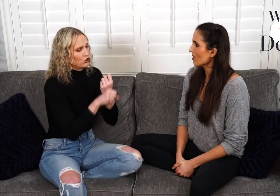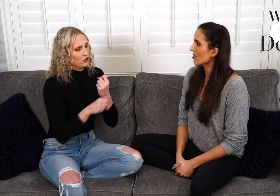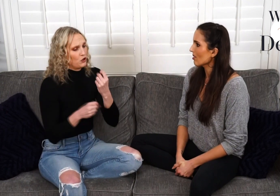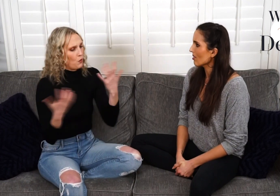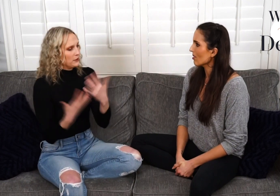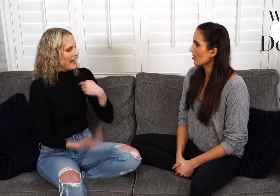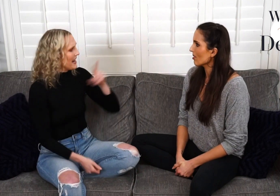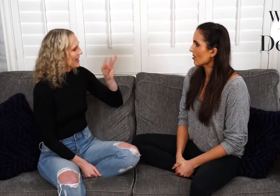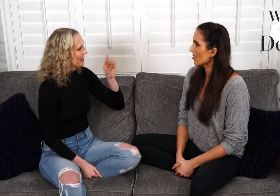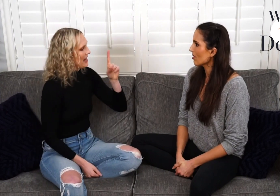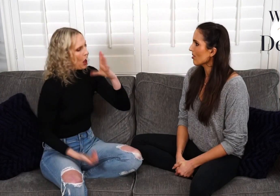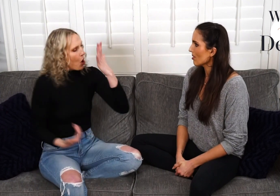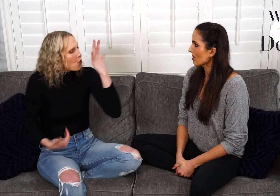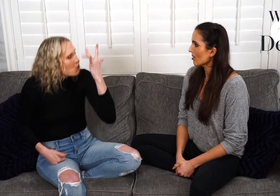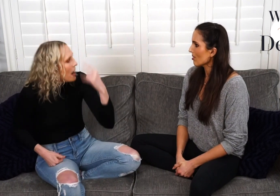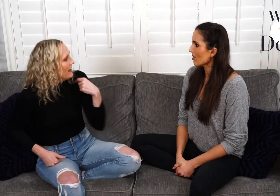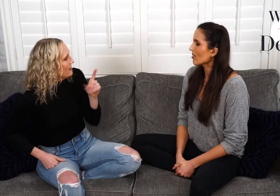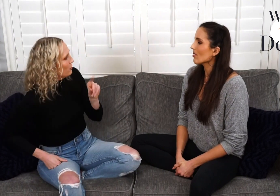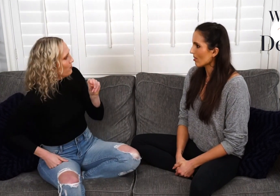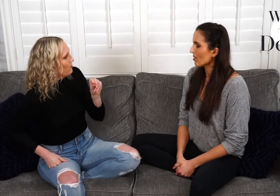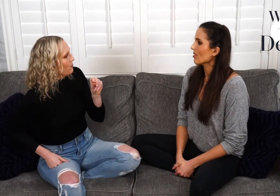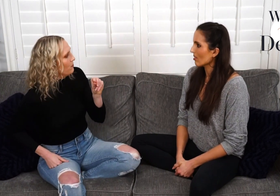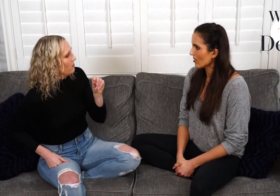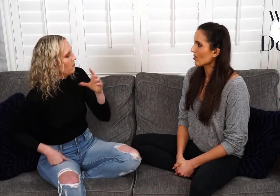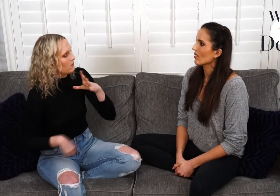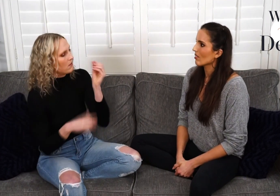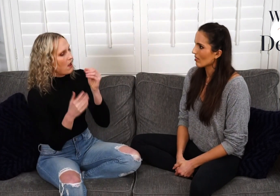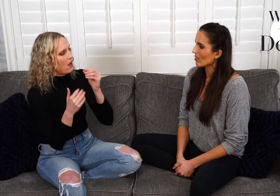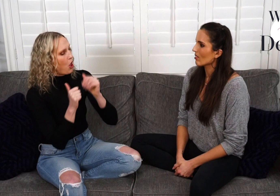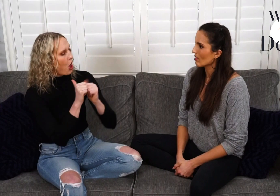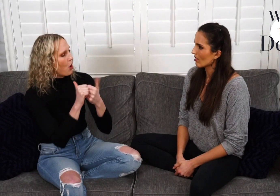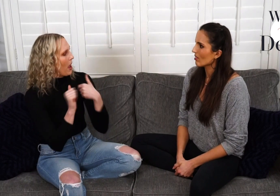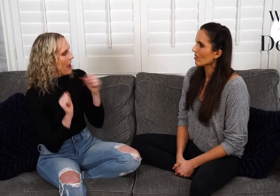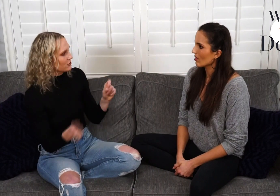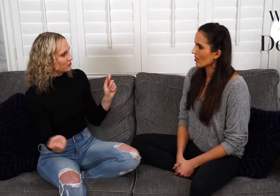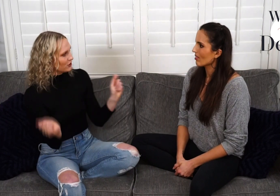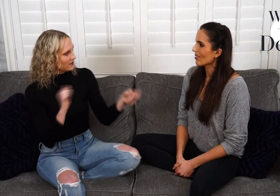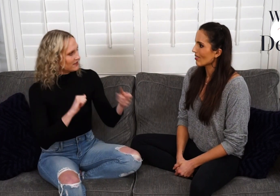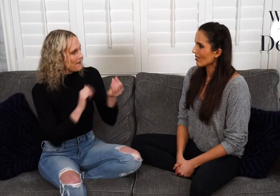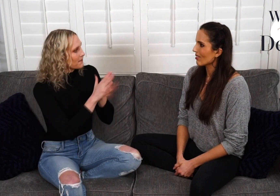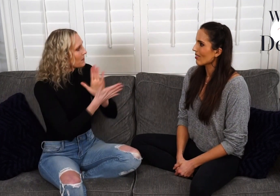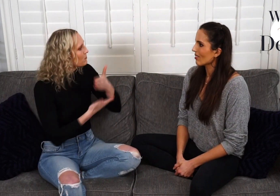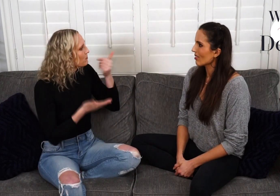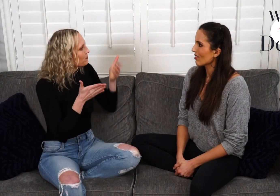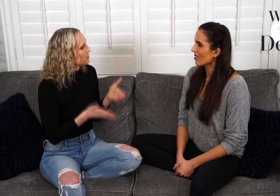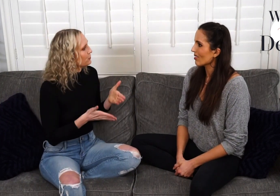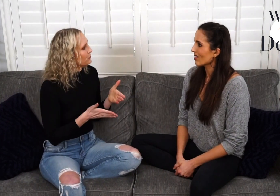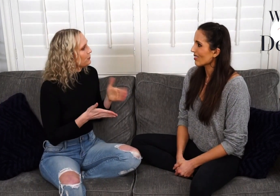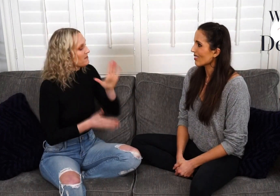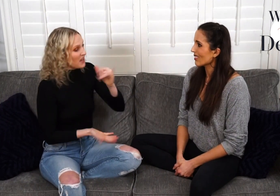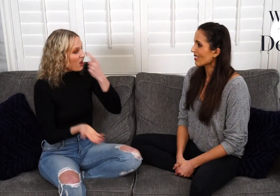years, what I did and why did I do what I did and how can I shift that to become a better person